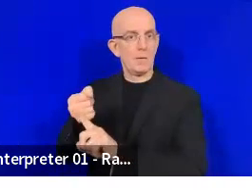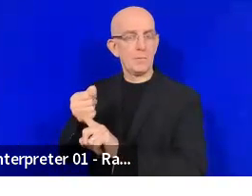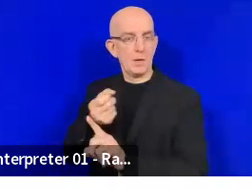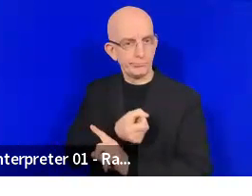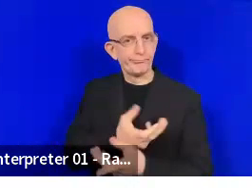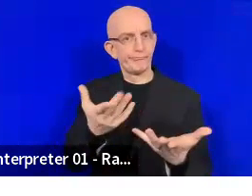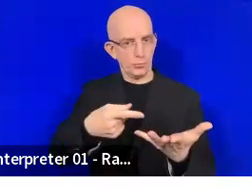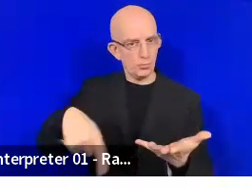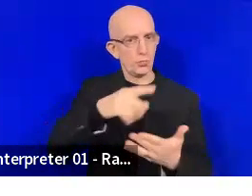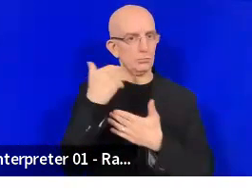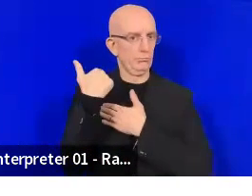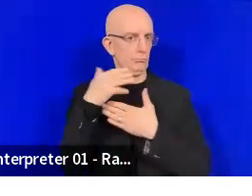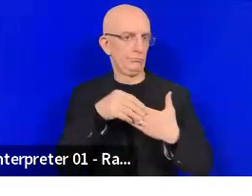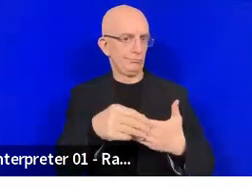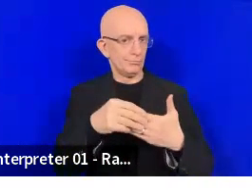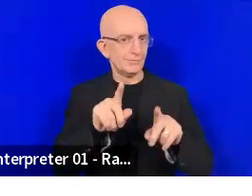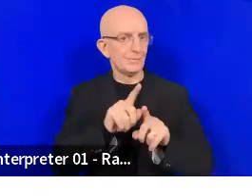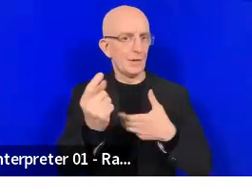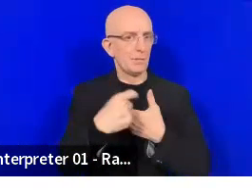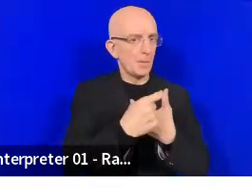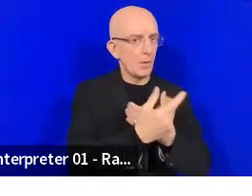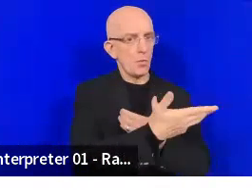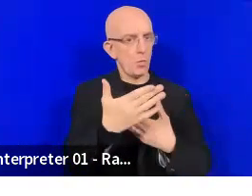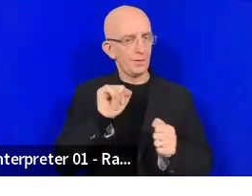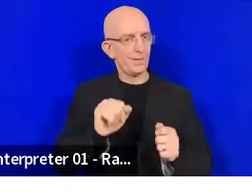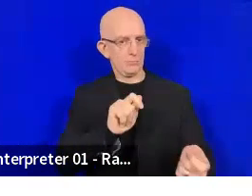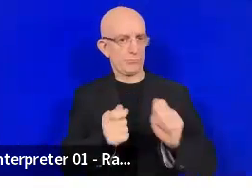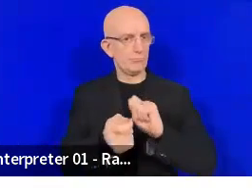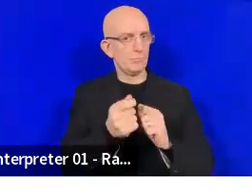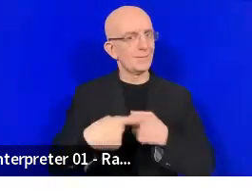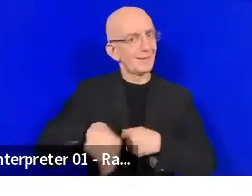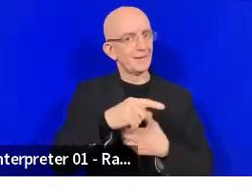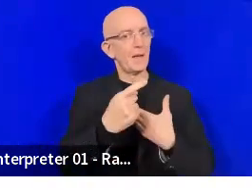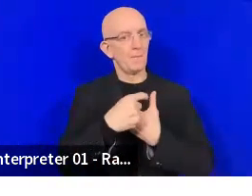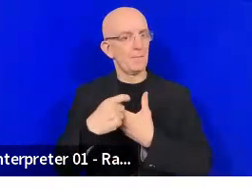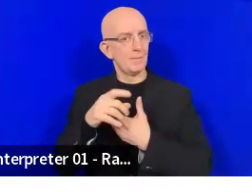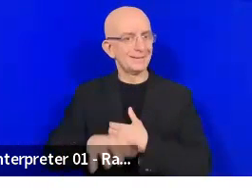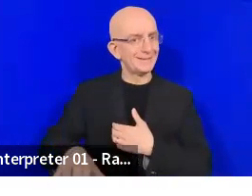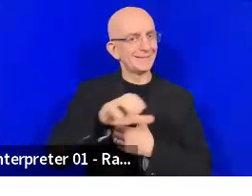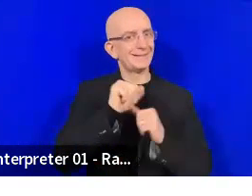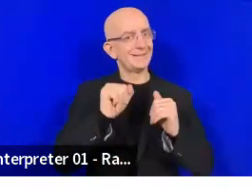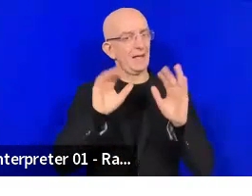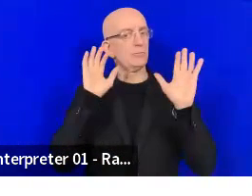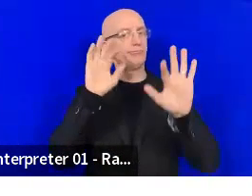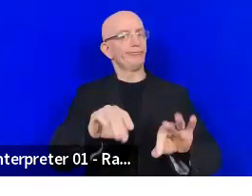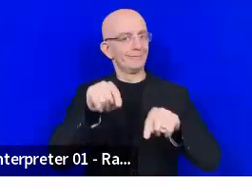level meeting on UHC in 2023, and also at the related high level meetings on tuberculosis